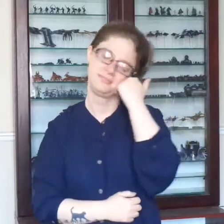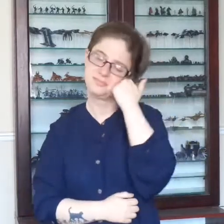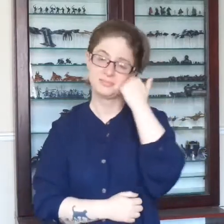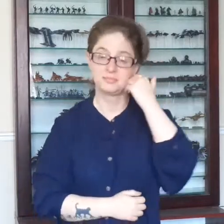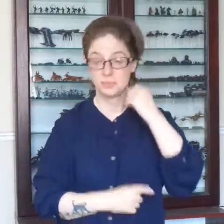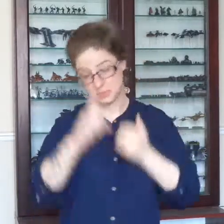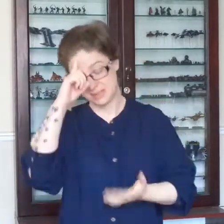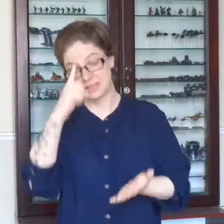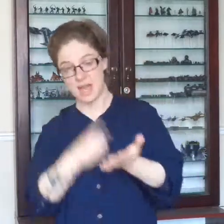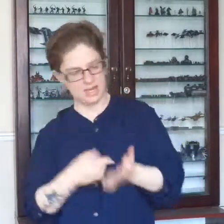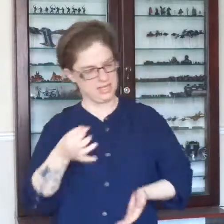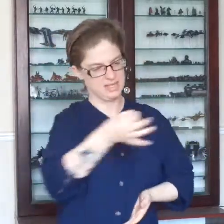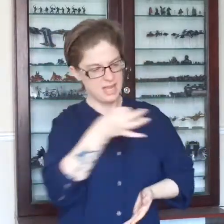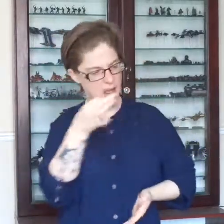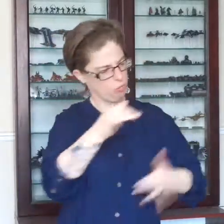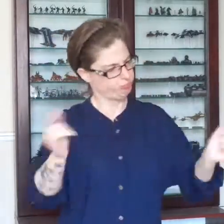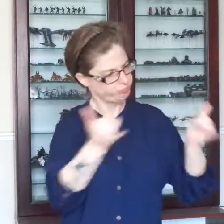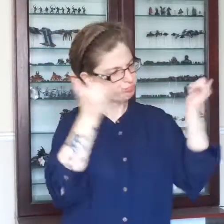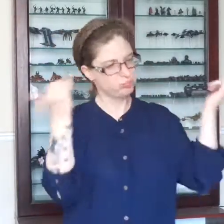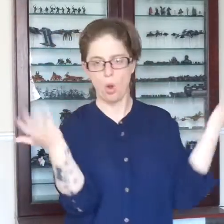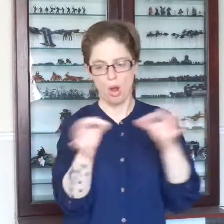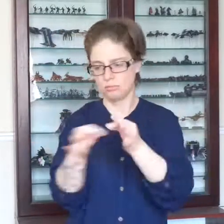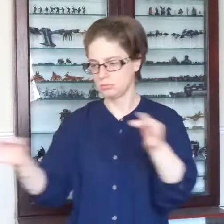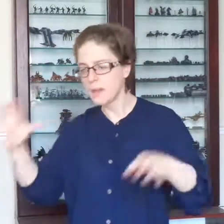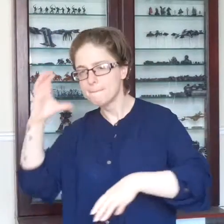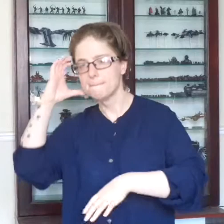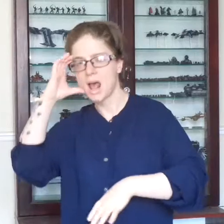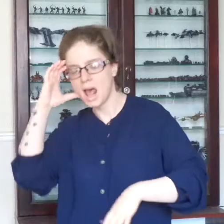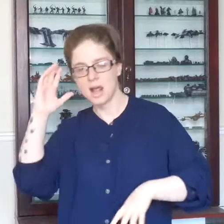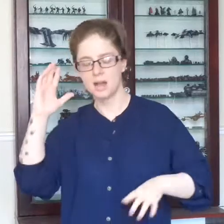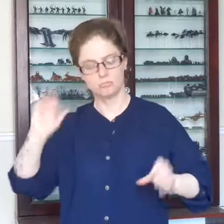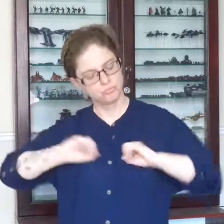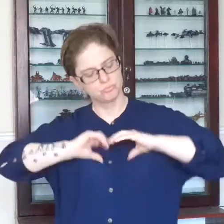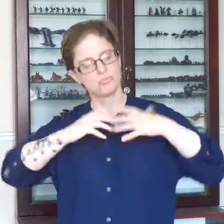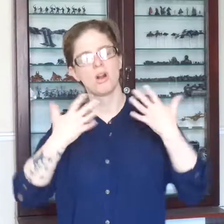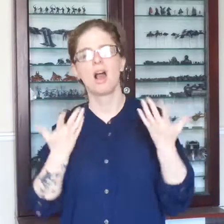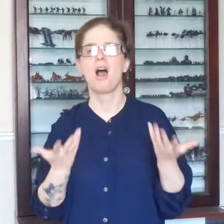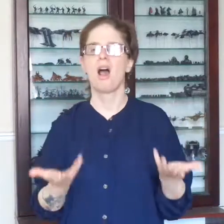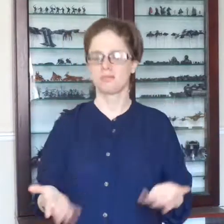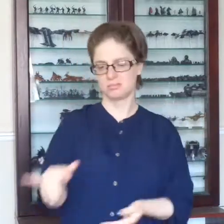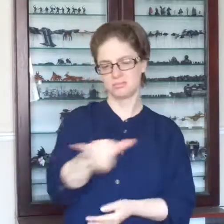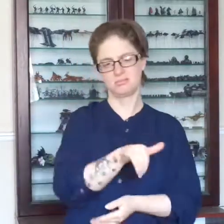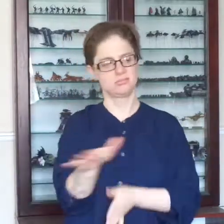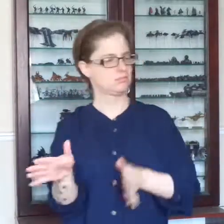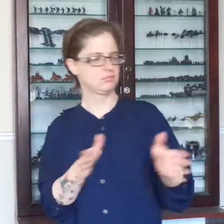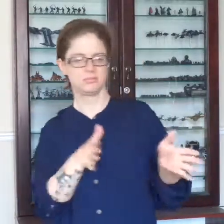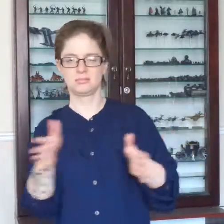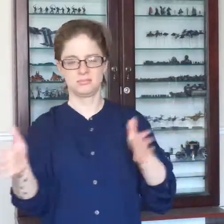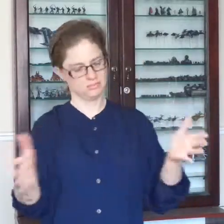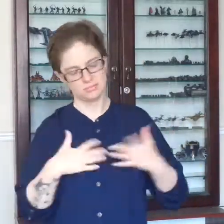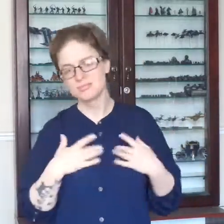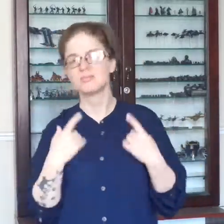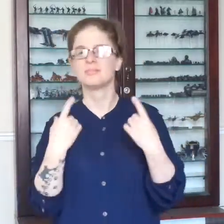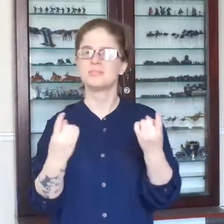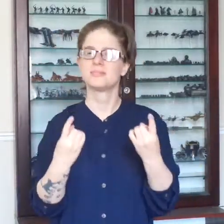Crowded town or silent bed Pick a place to rest your head and